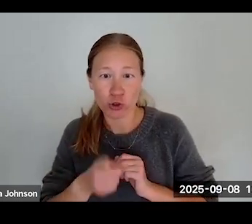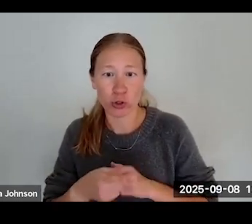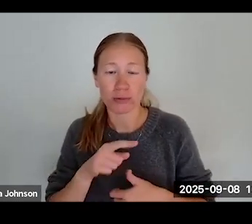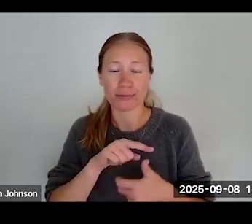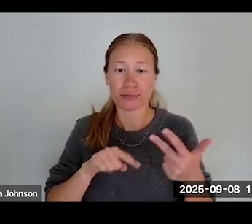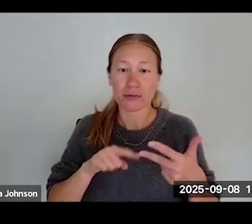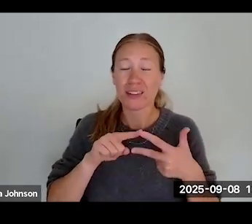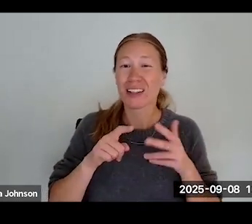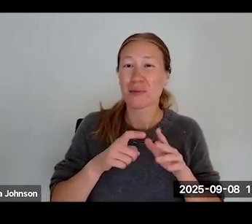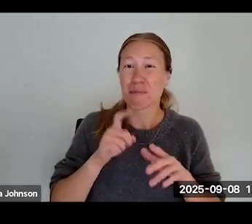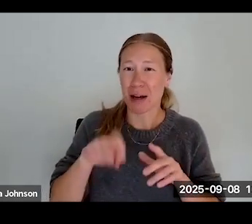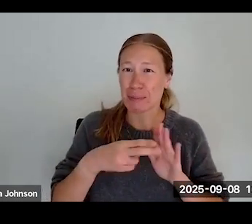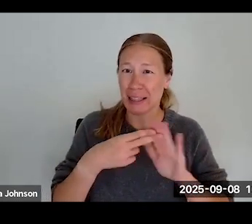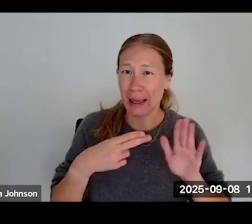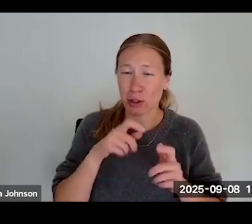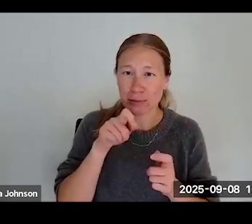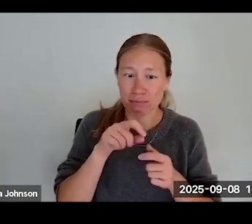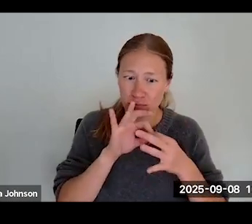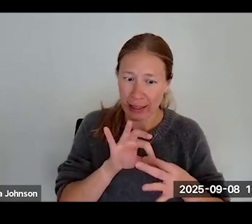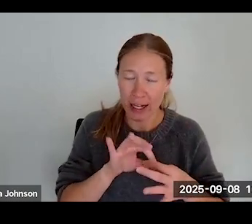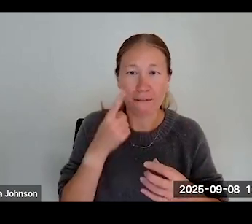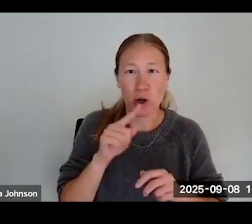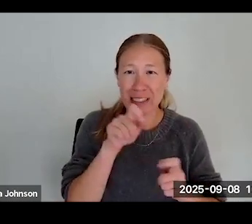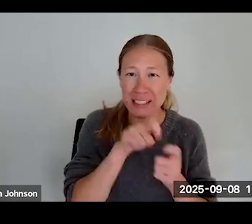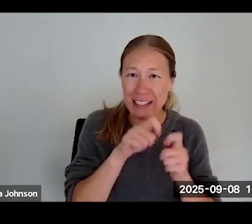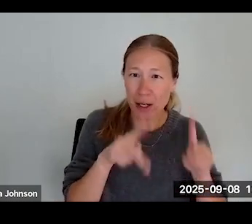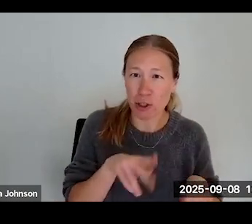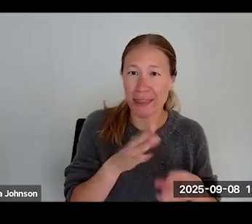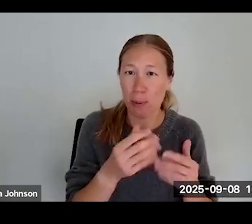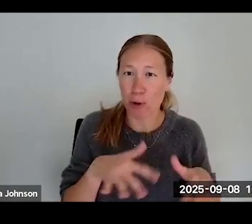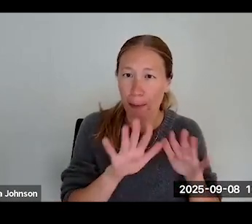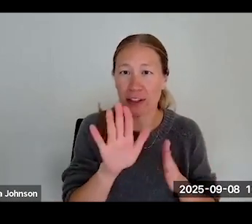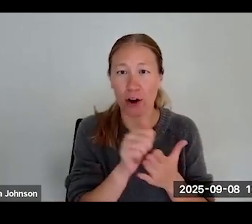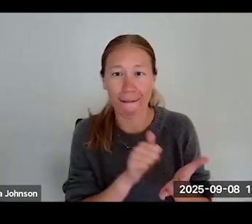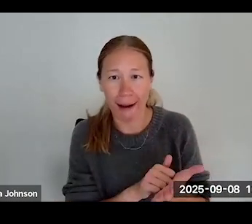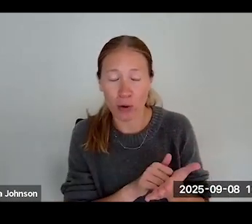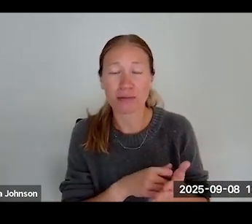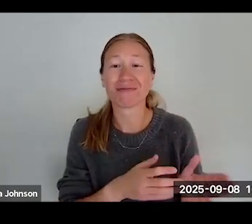their property, or their account. And then the document also has to be password-protected